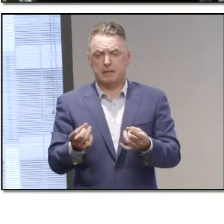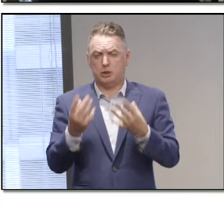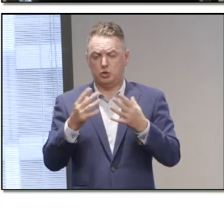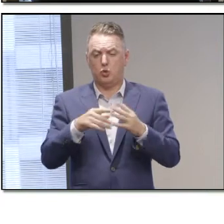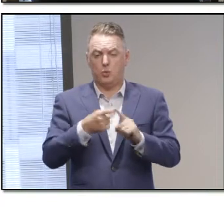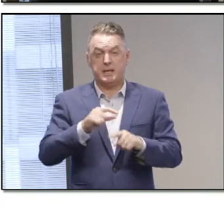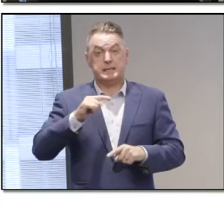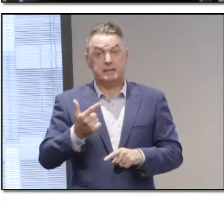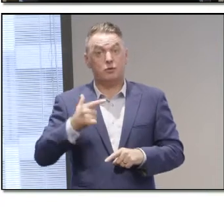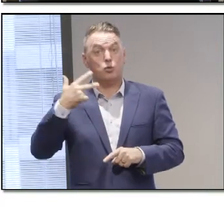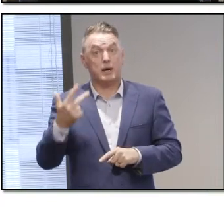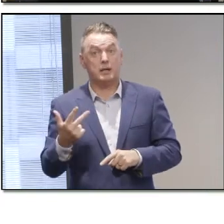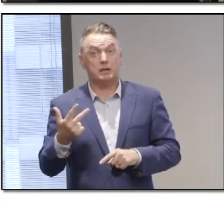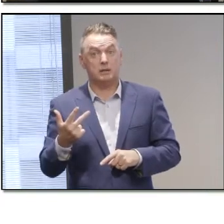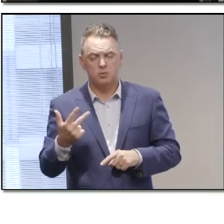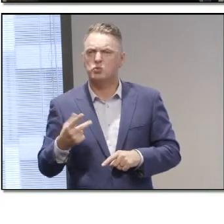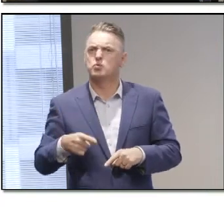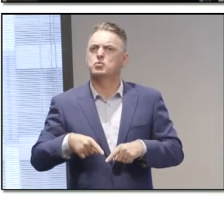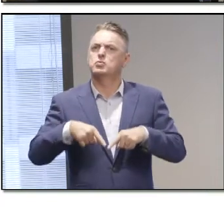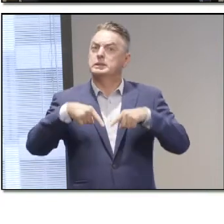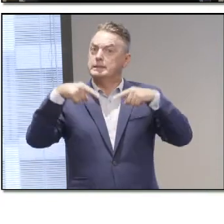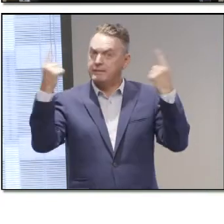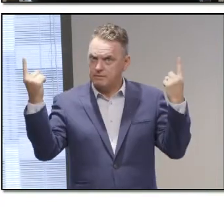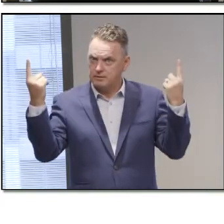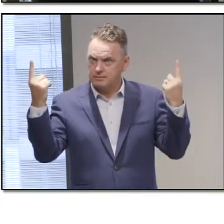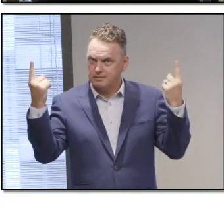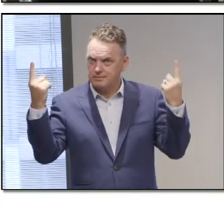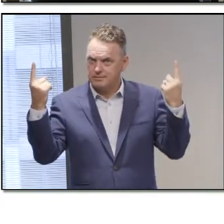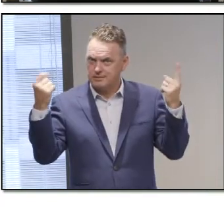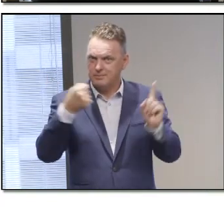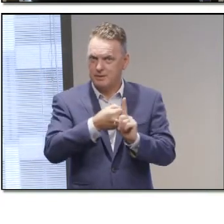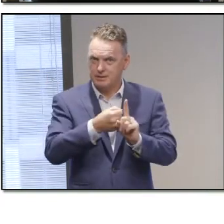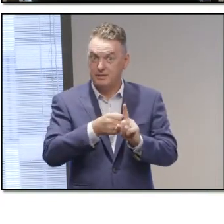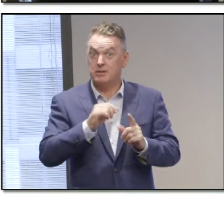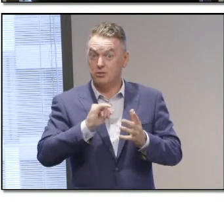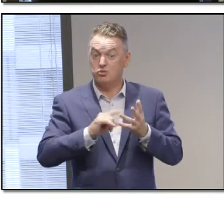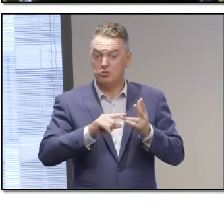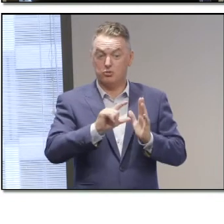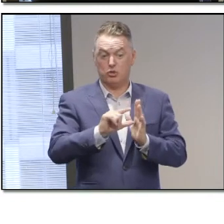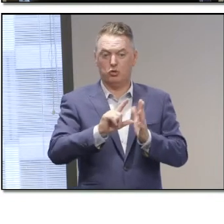may have a completely different or no effect. So, this is the concept of the timing of the exposure